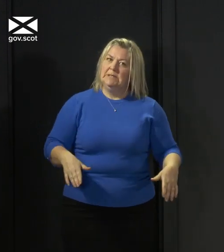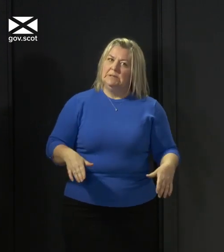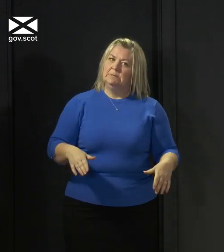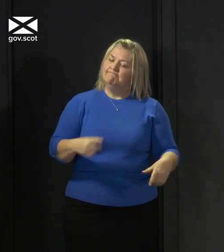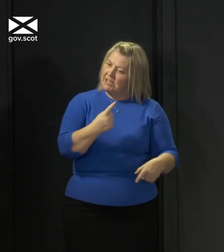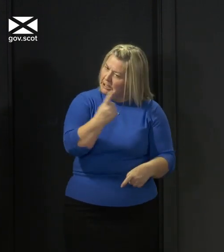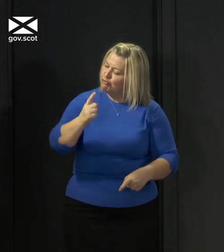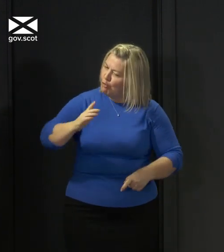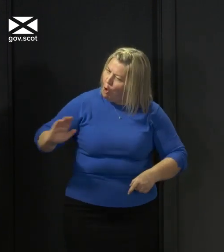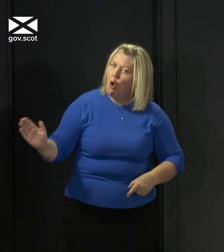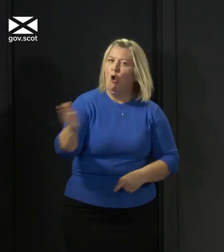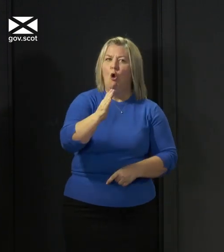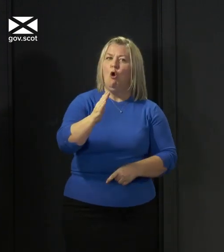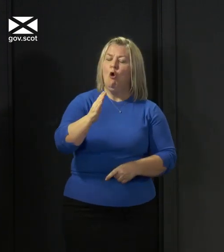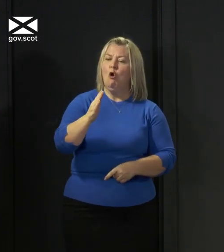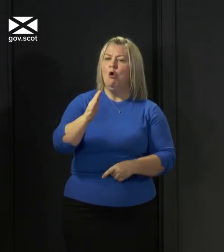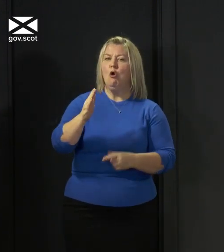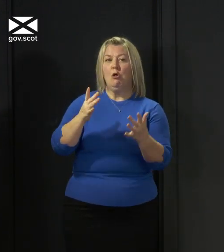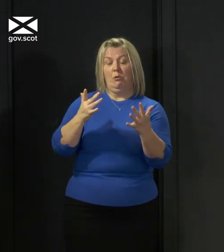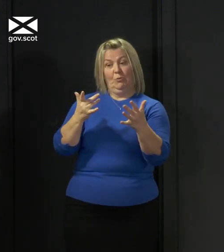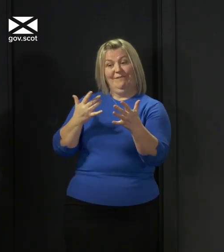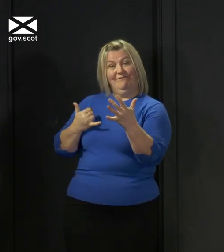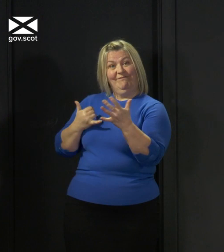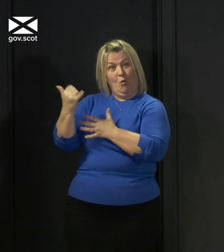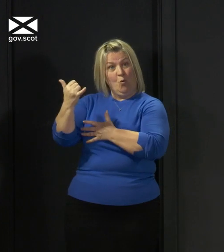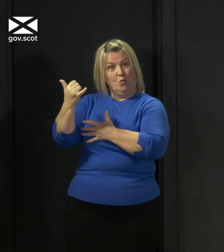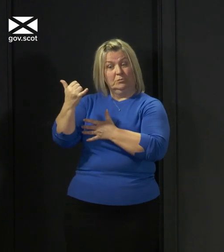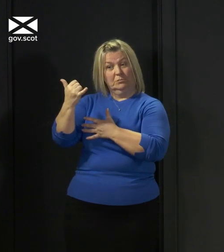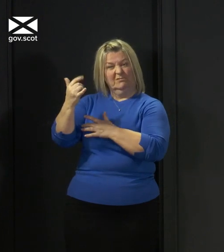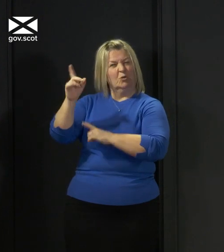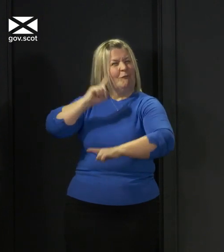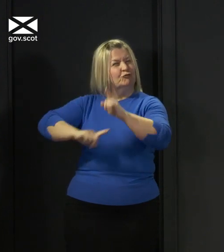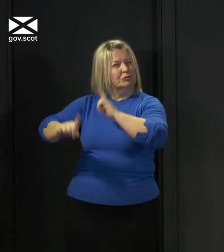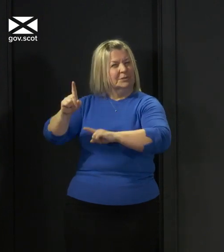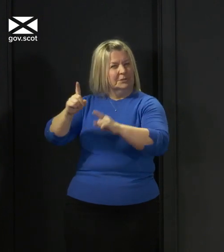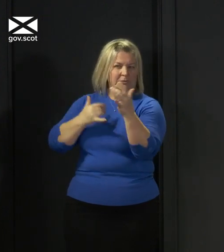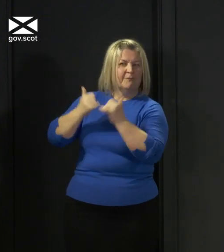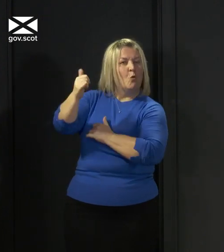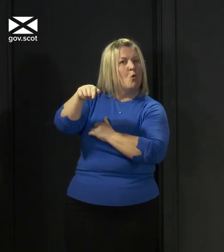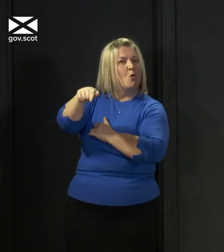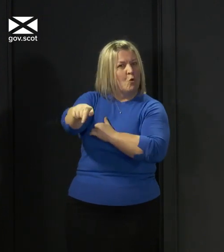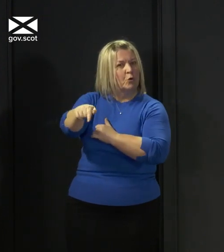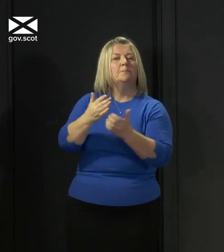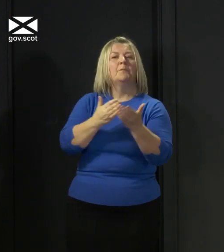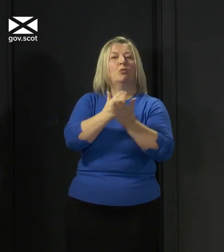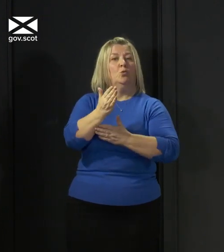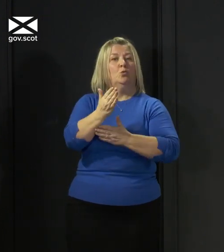invited today into that has on occasion been through the health secretary if I